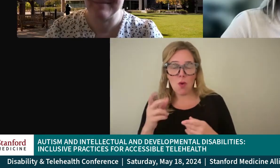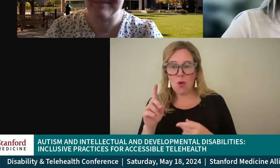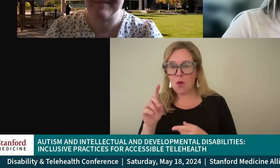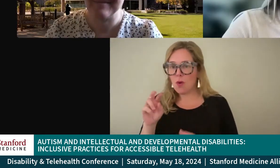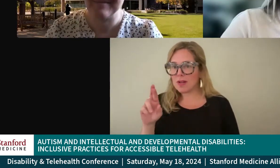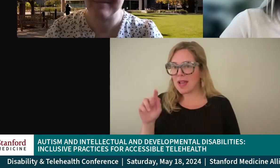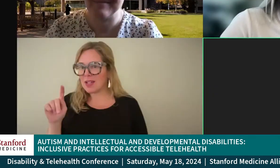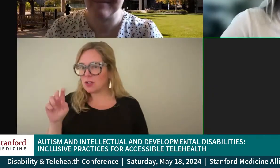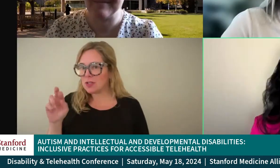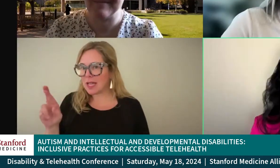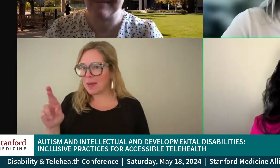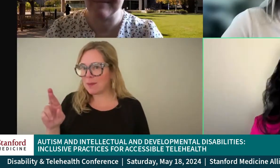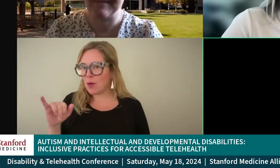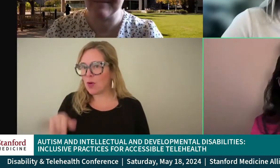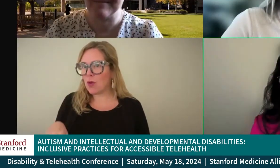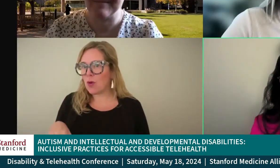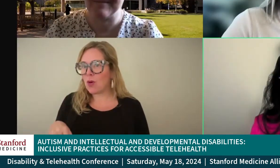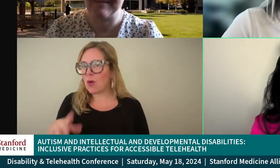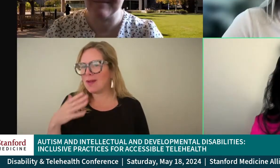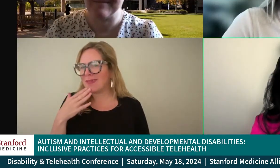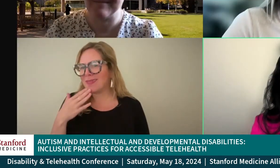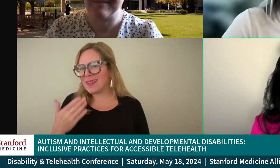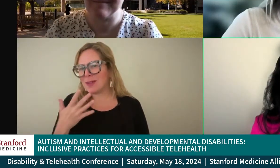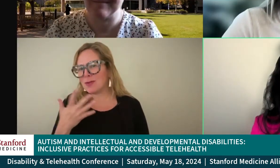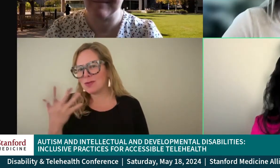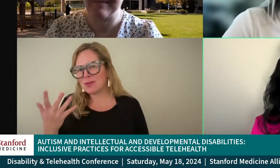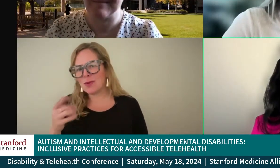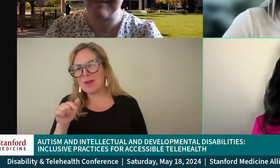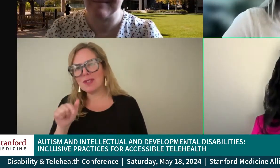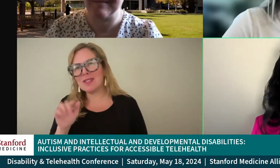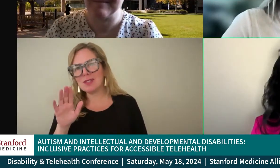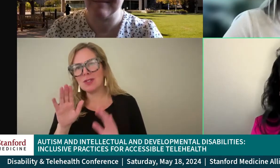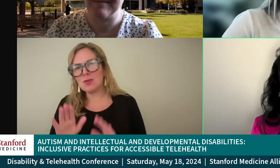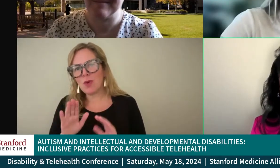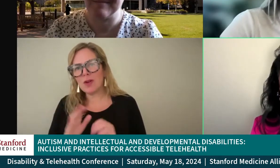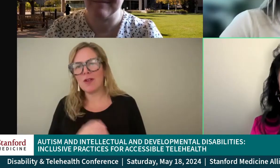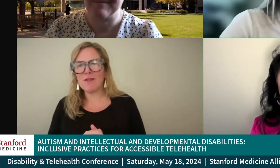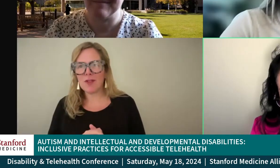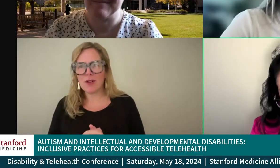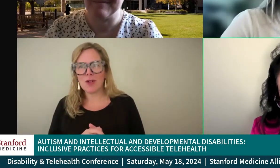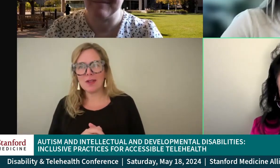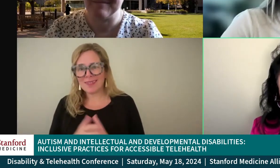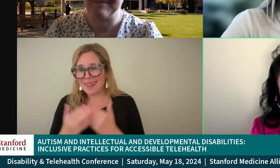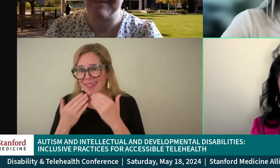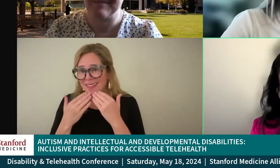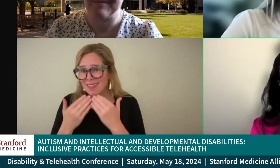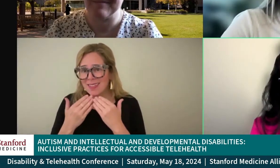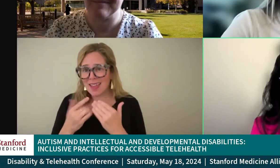has just been so wonderful. And Zuzana thank you for really bringing to life all the research that